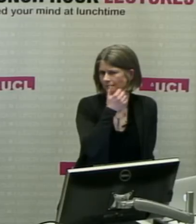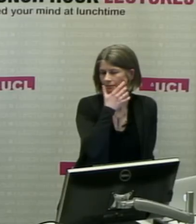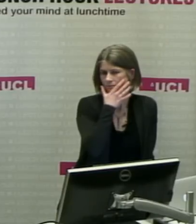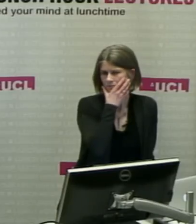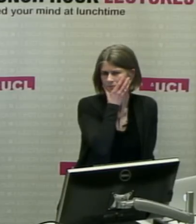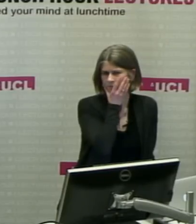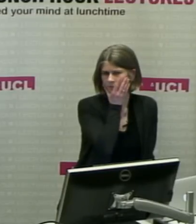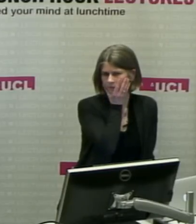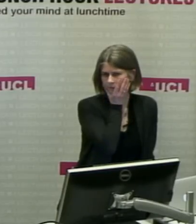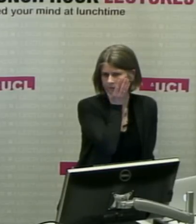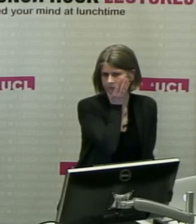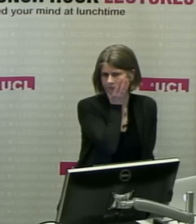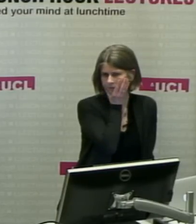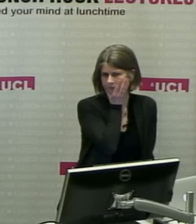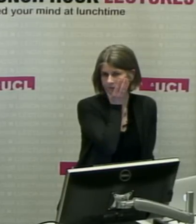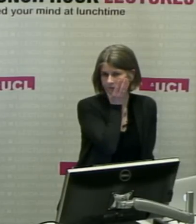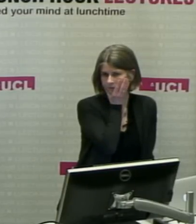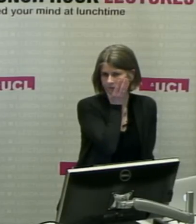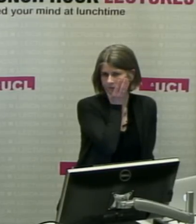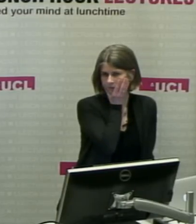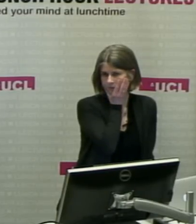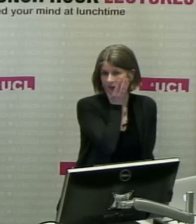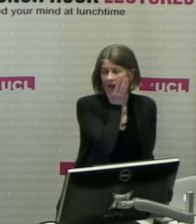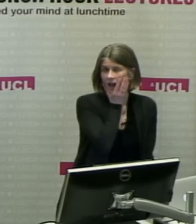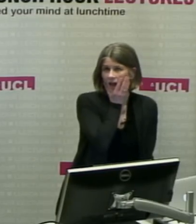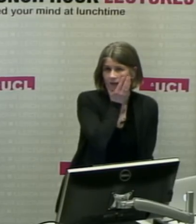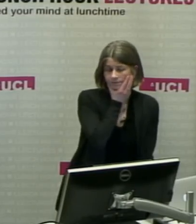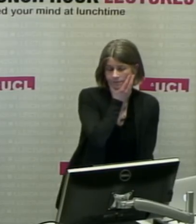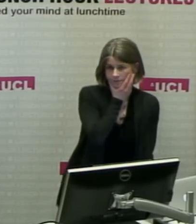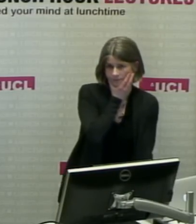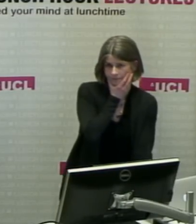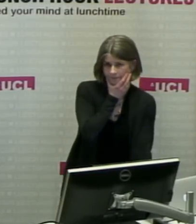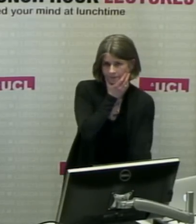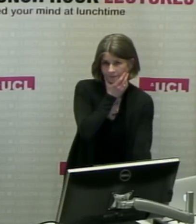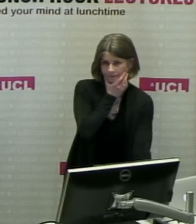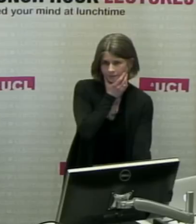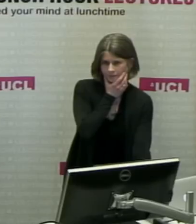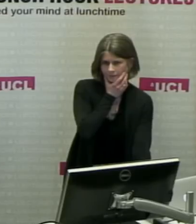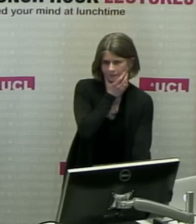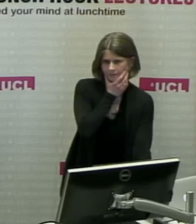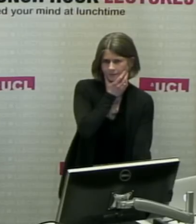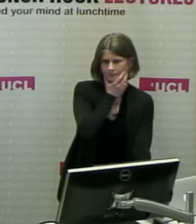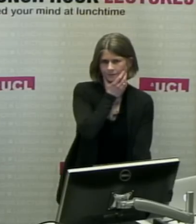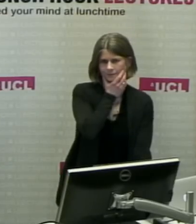and then how everyone else can more adapt towards that. Is there any research trying to think,